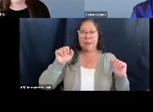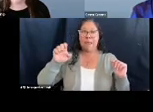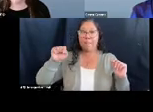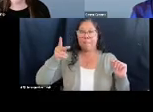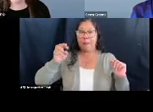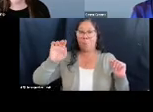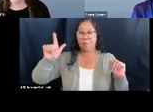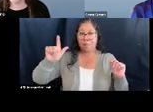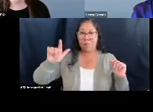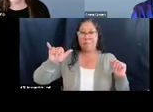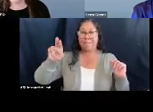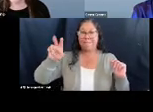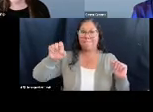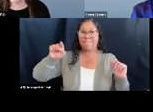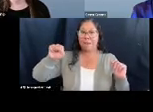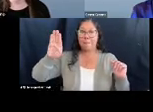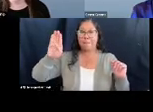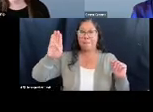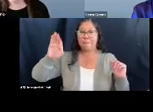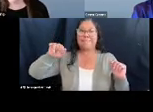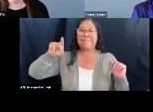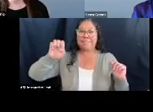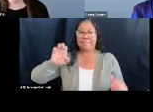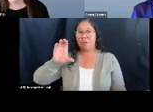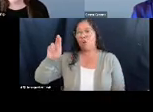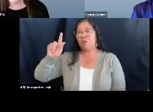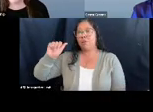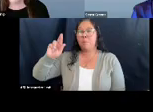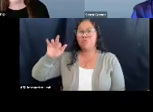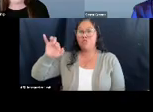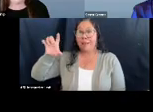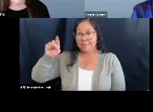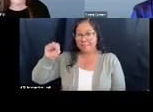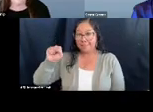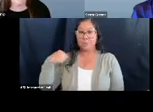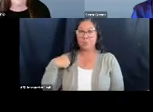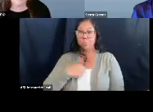Dr. Yvette Baptiste, and Dr. Carla Bryant. And we're looking forward to